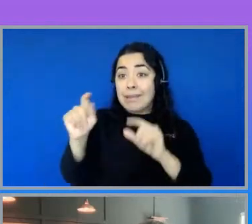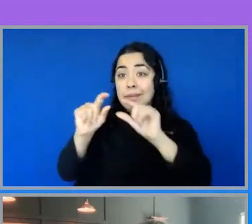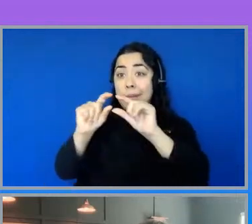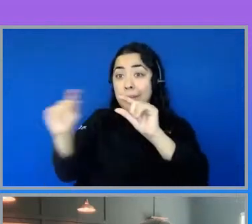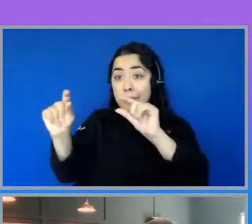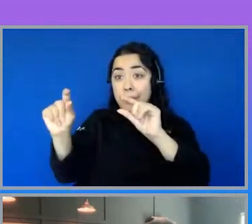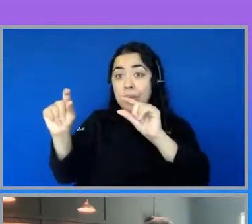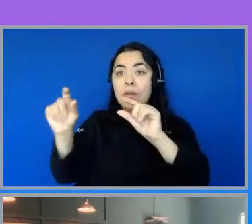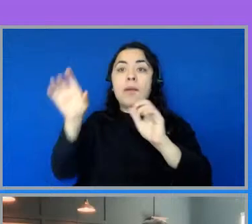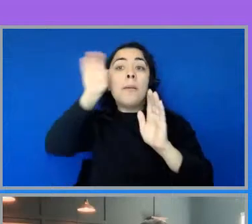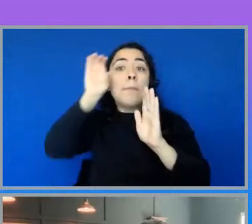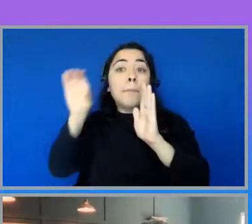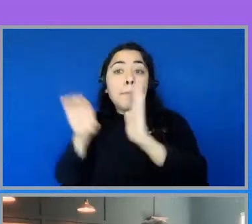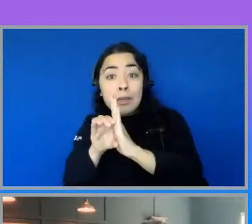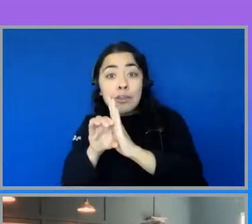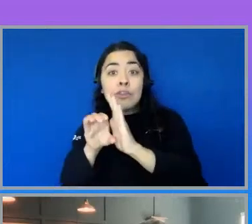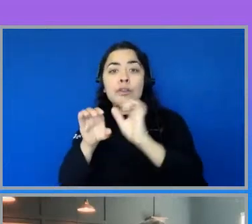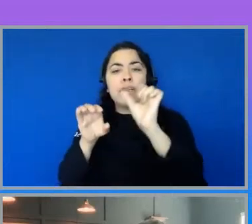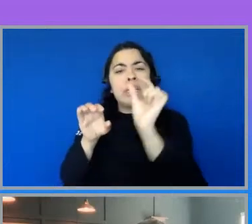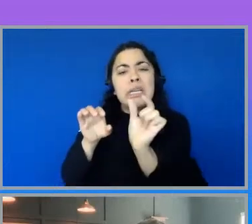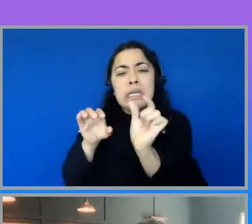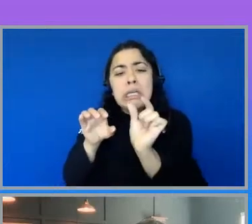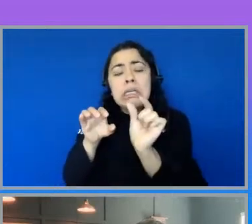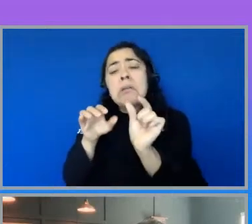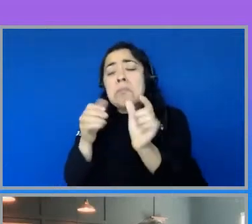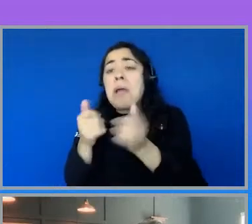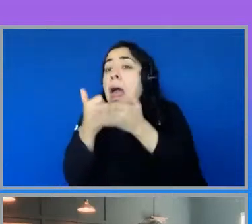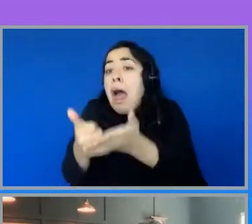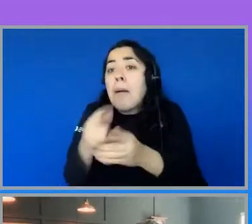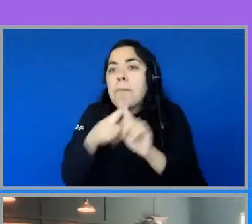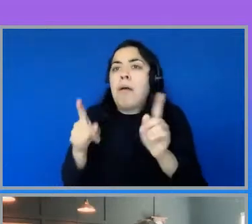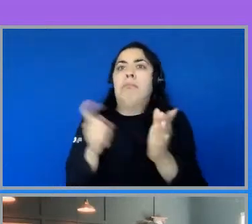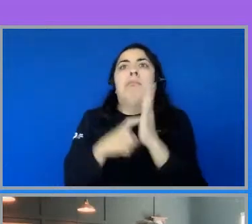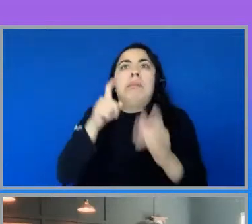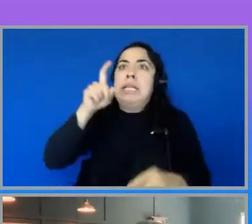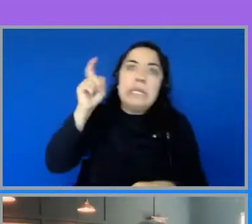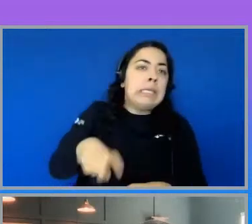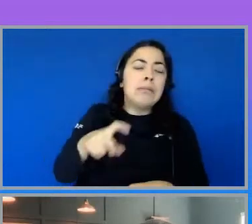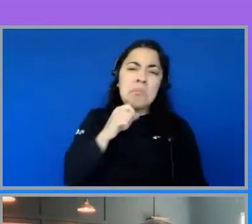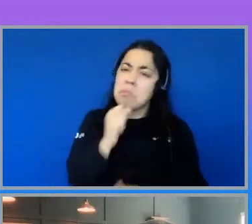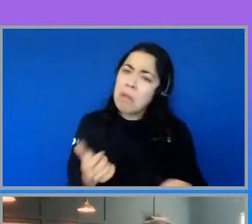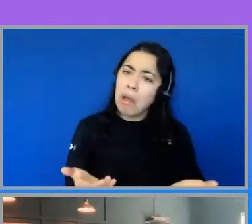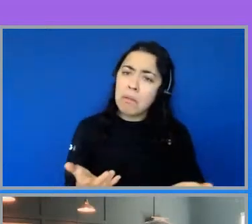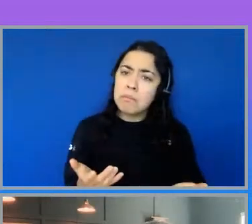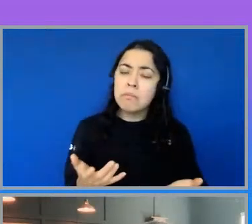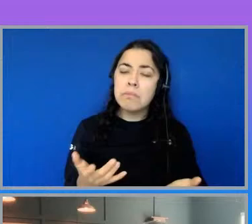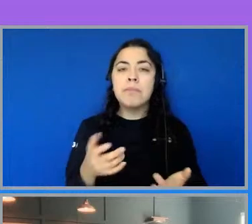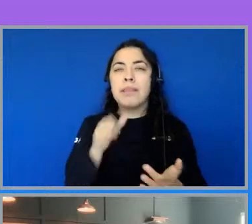this is helpful but not necessarily needed. It's important to note that there there aren't too many